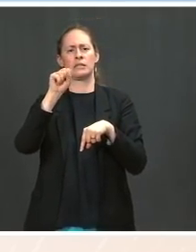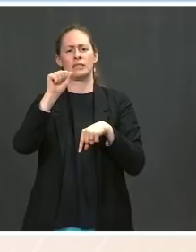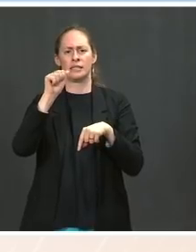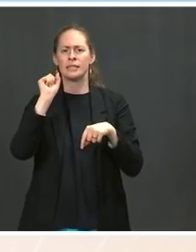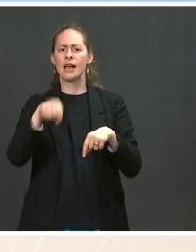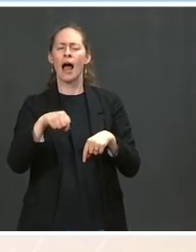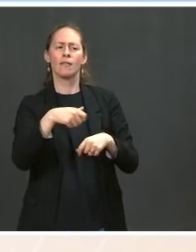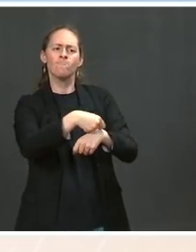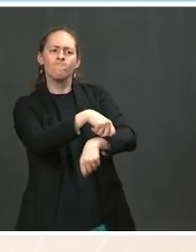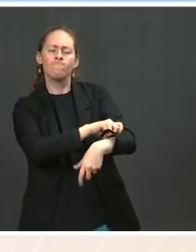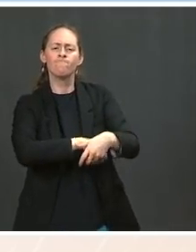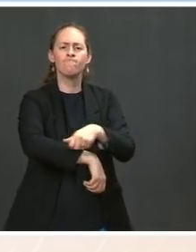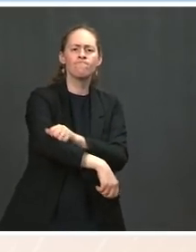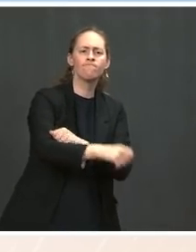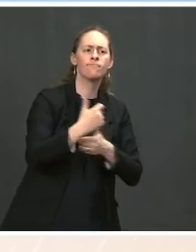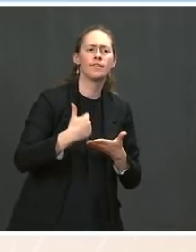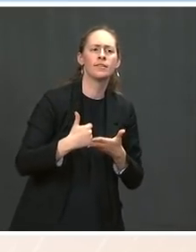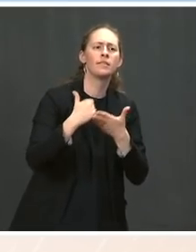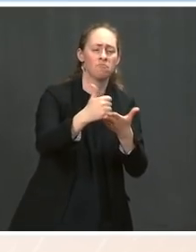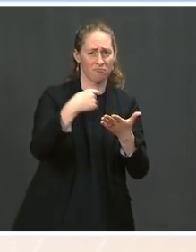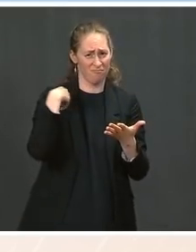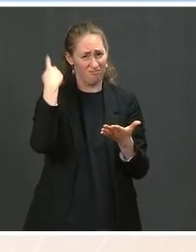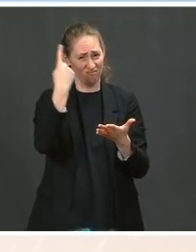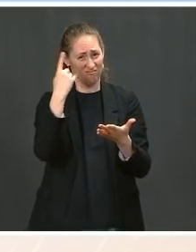providing additional help to Brazil,